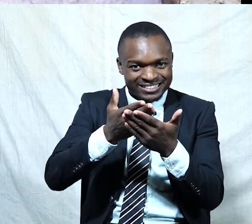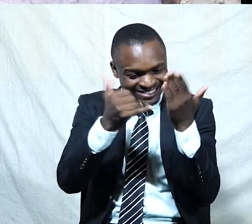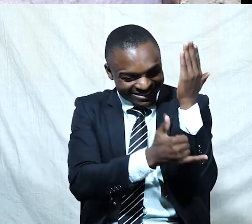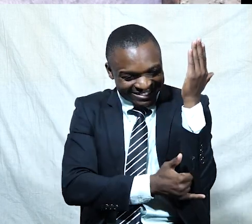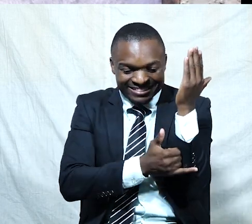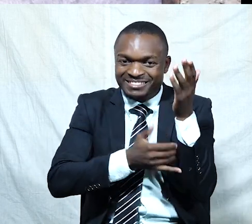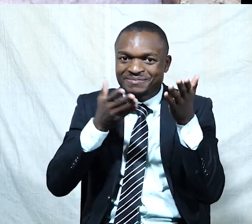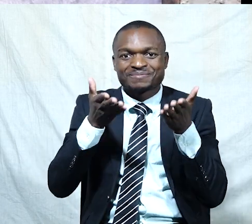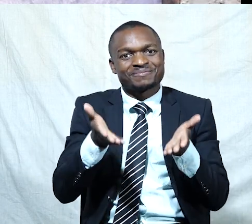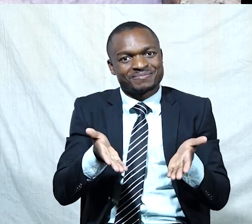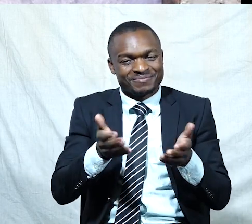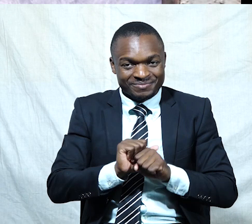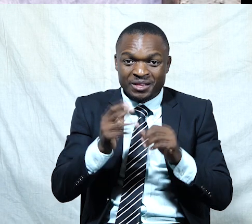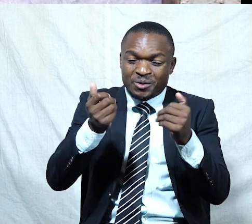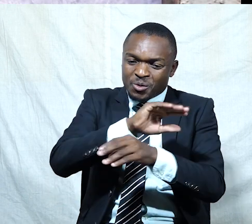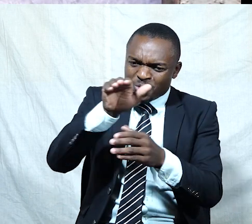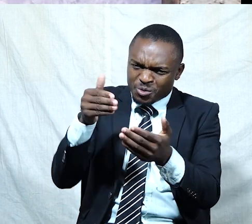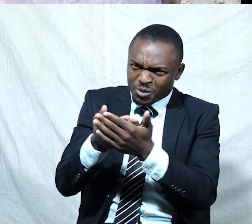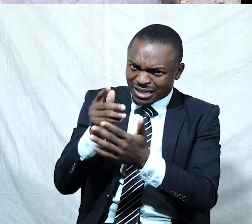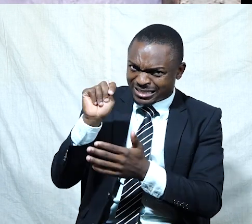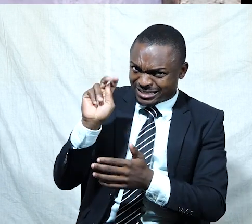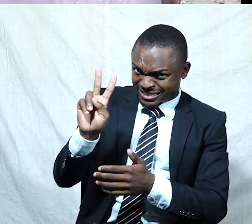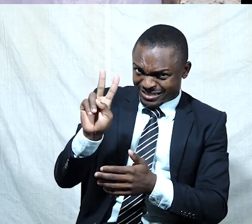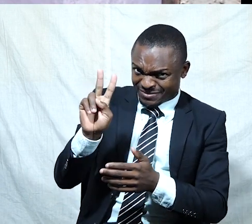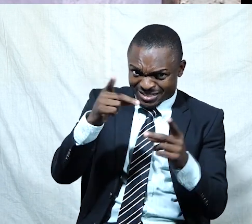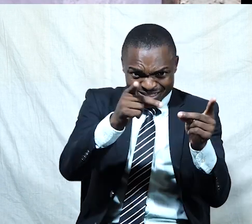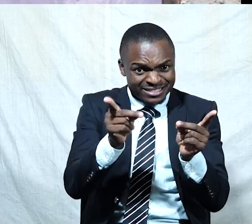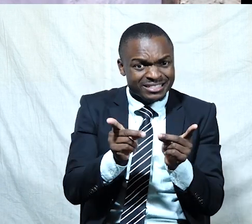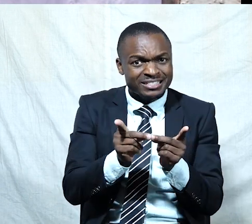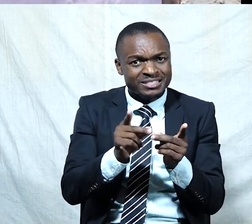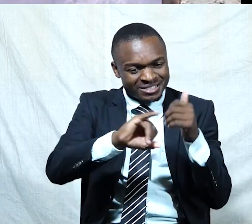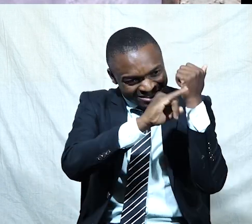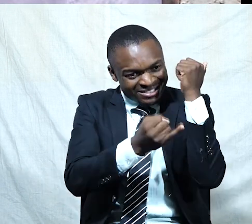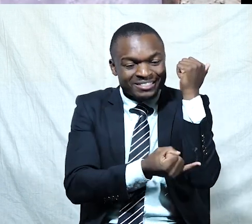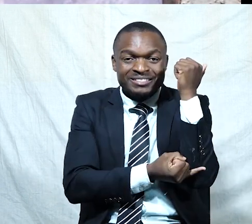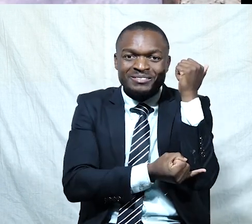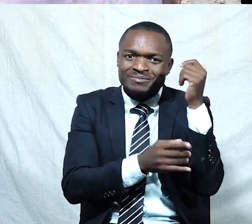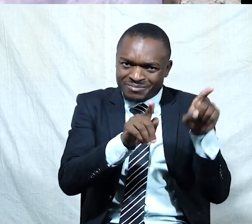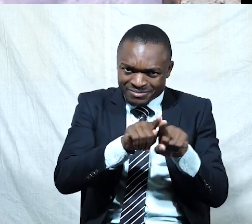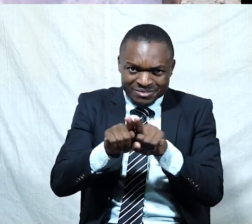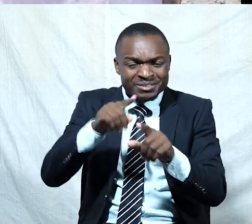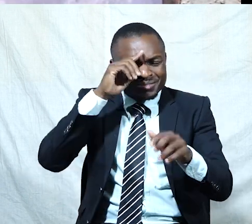and I would like all the TV stations to introduce it too, because it is very important